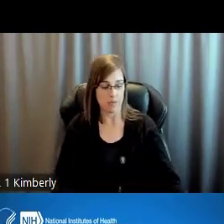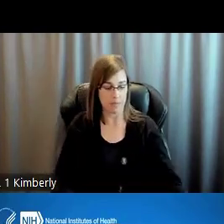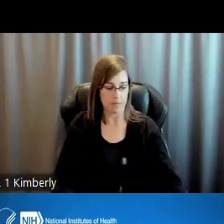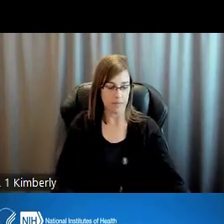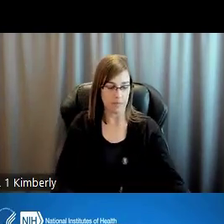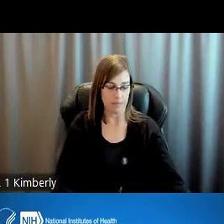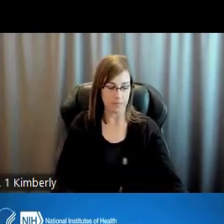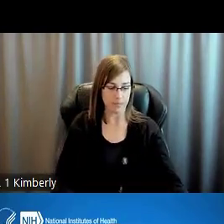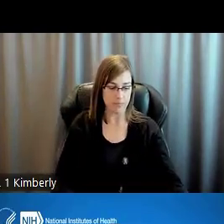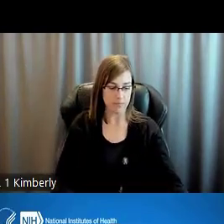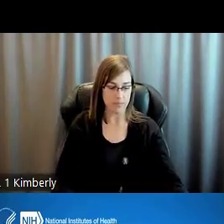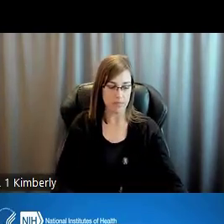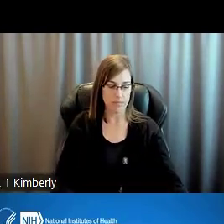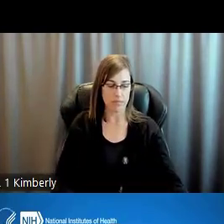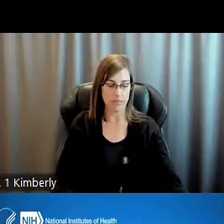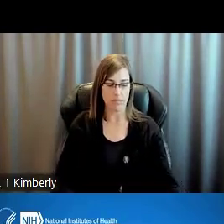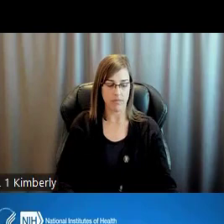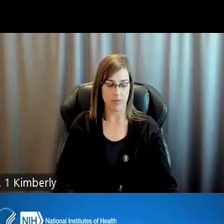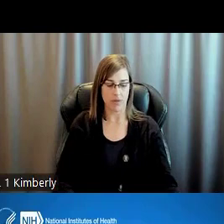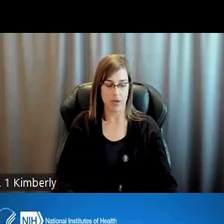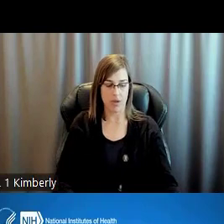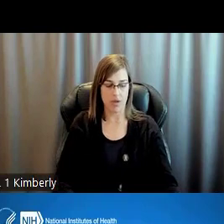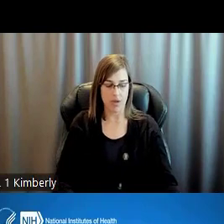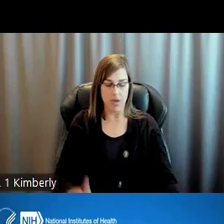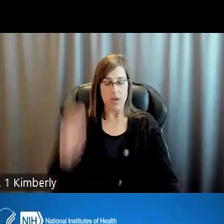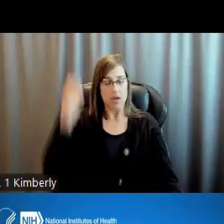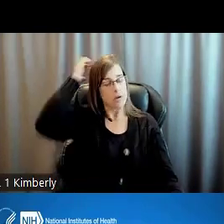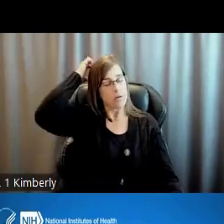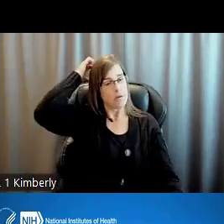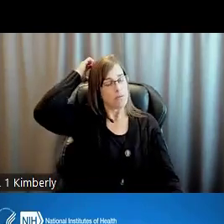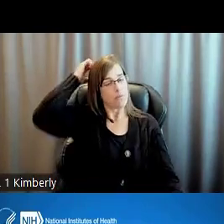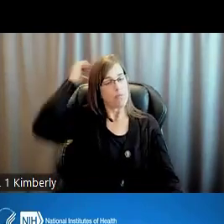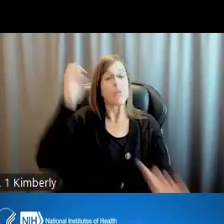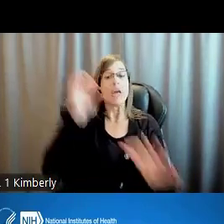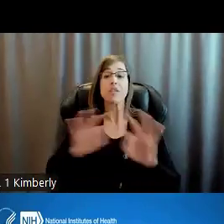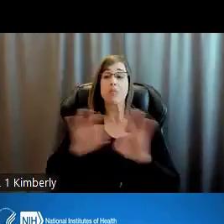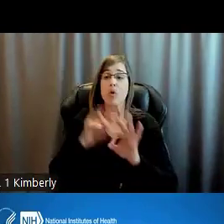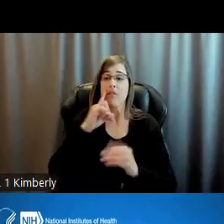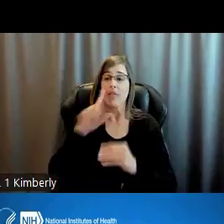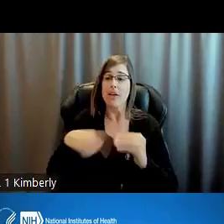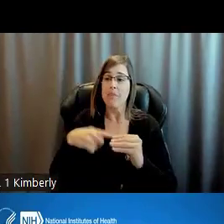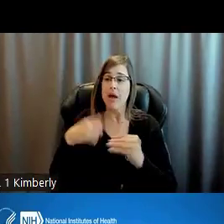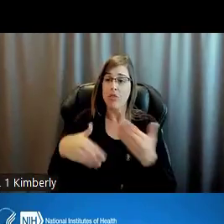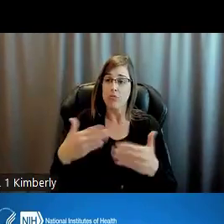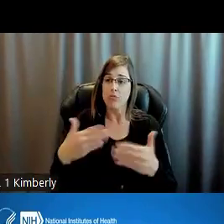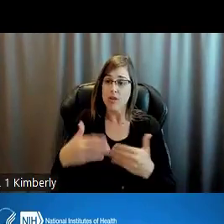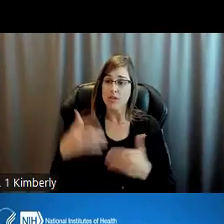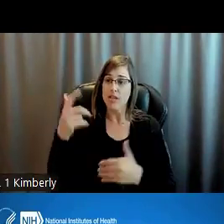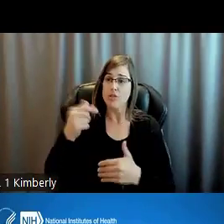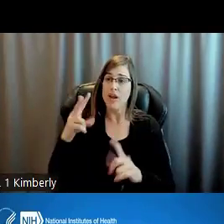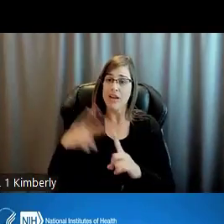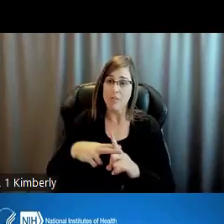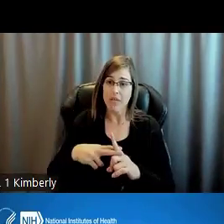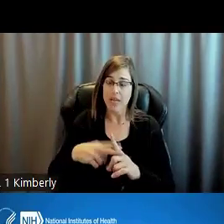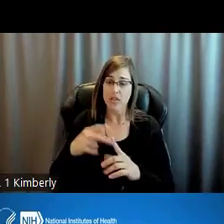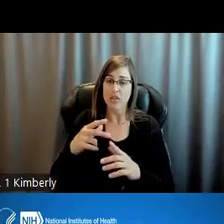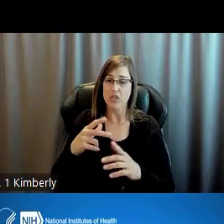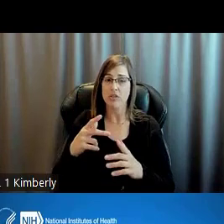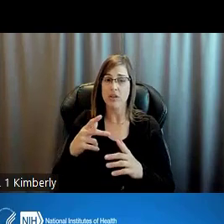Finally, no matter what mechanism you're applying for, it's important to think about these processes, these grant applications undergo peer review.